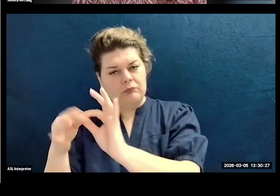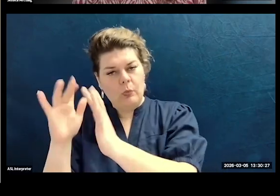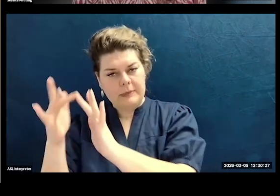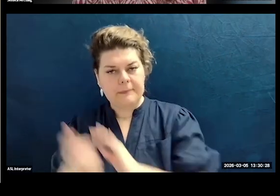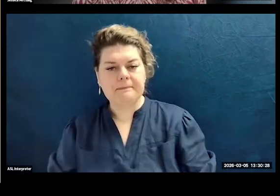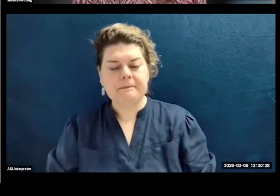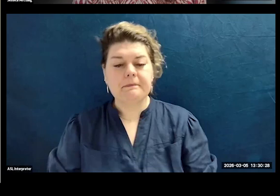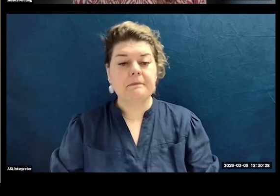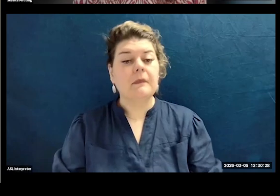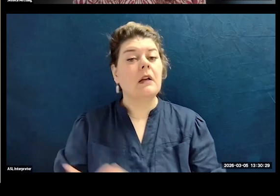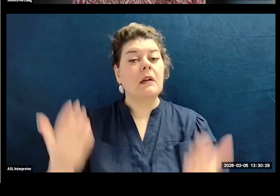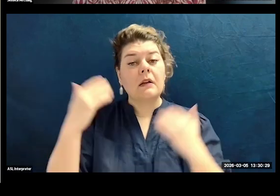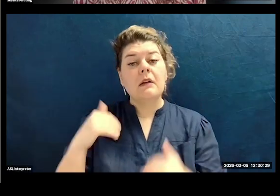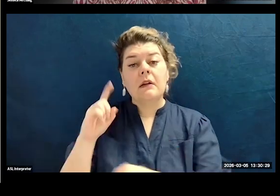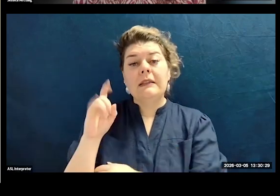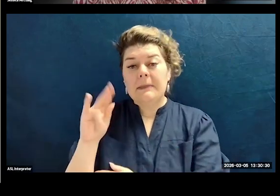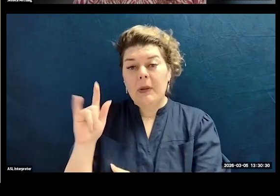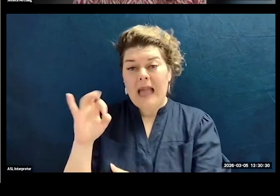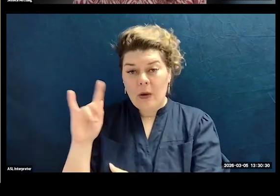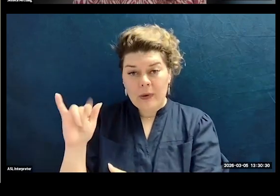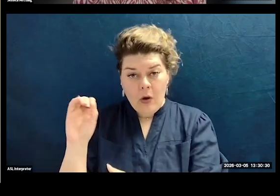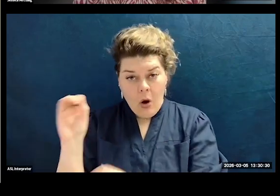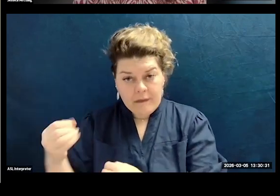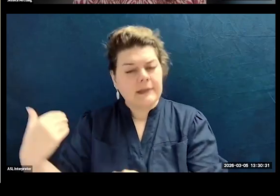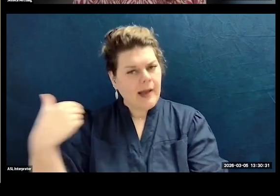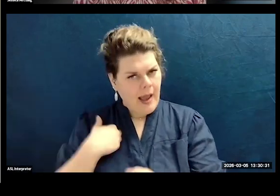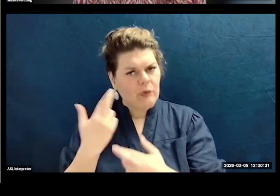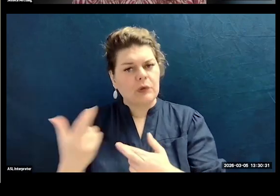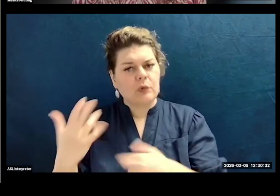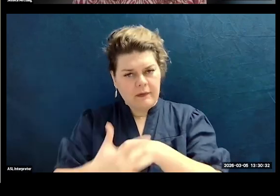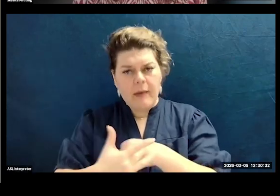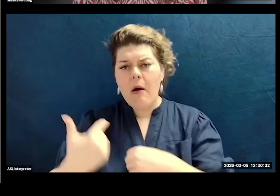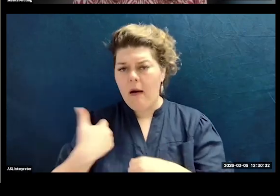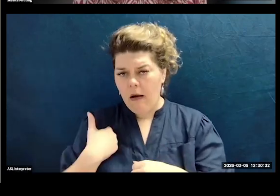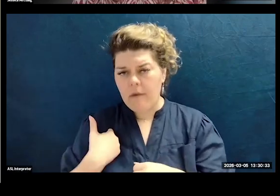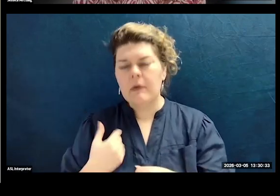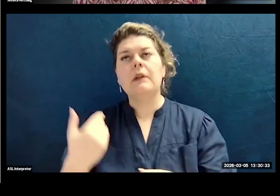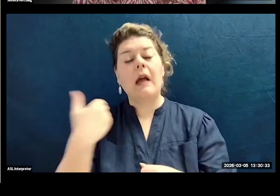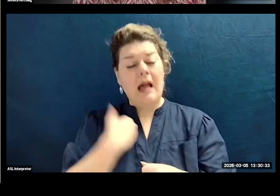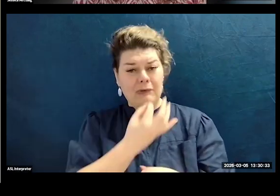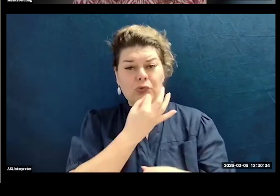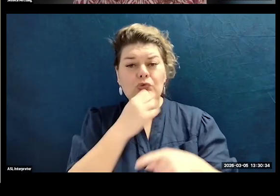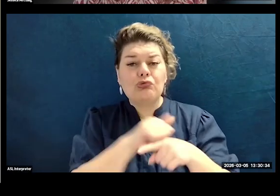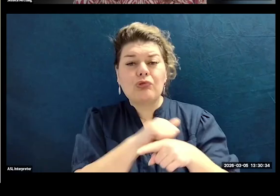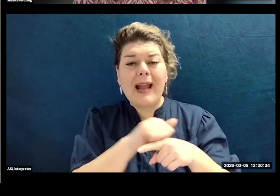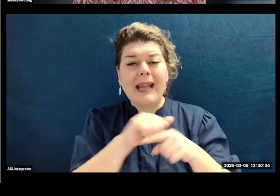And then the Disability Equity Office also has resources available to you. We have upcoming trainings that you can access